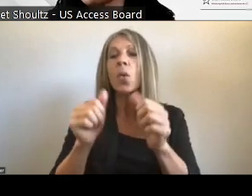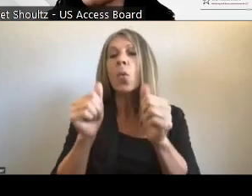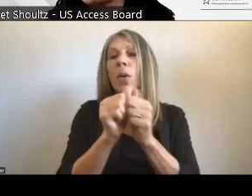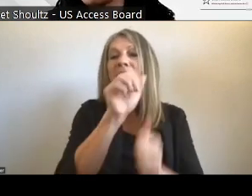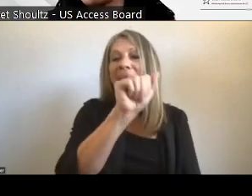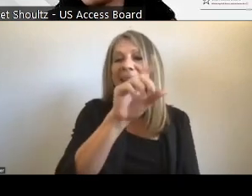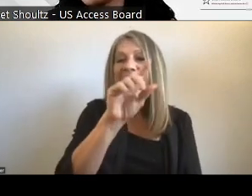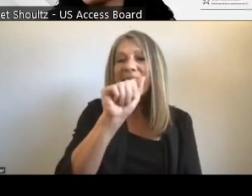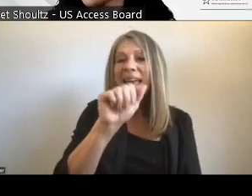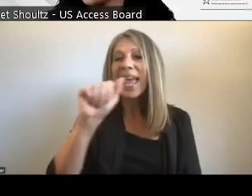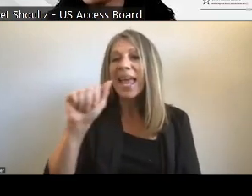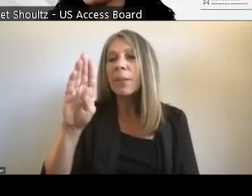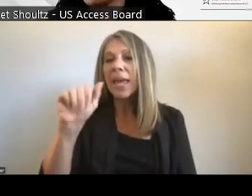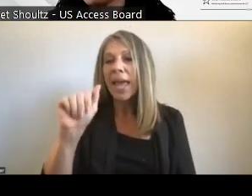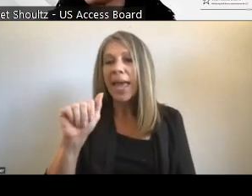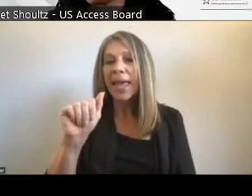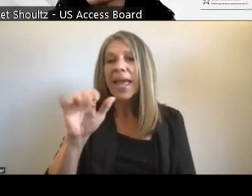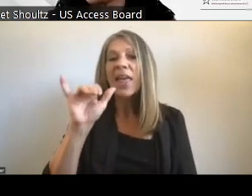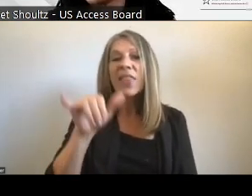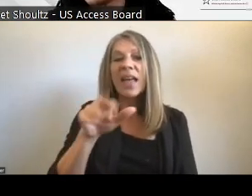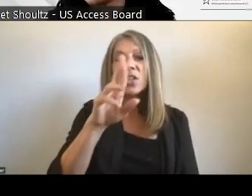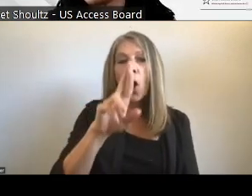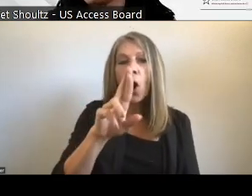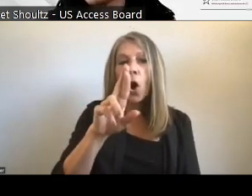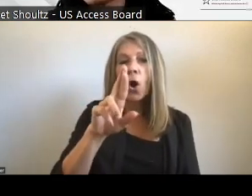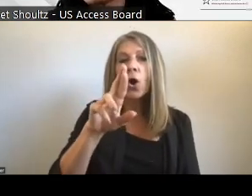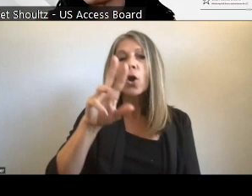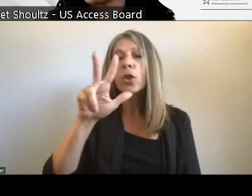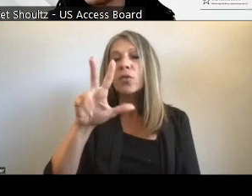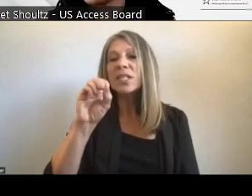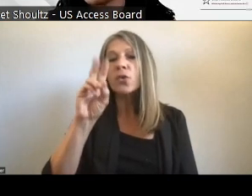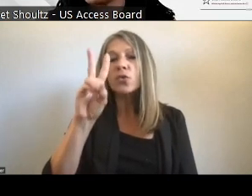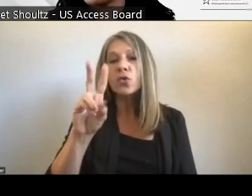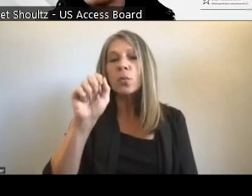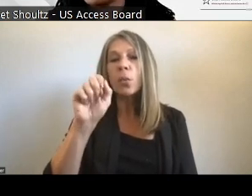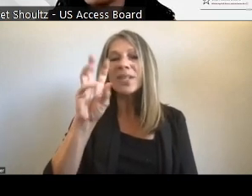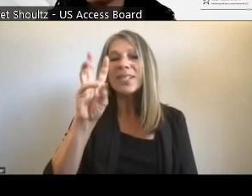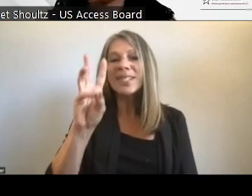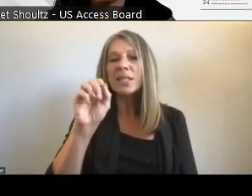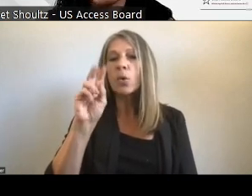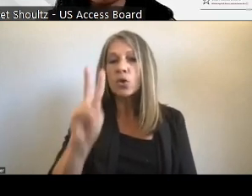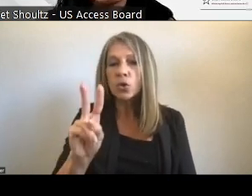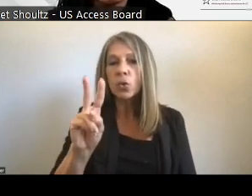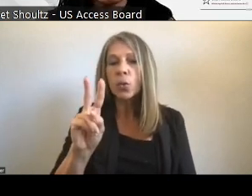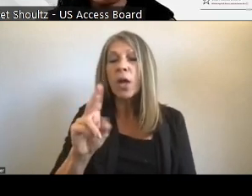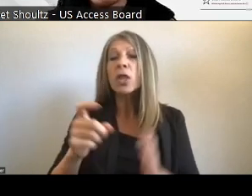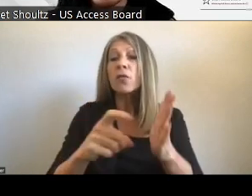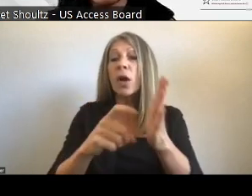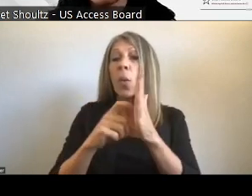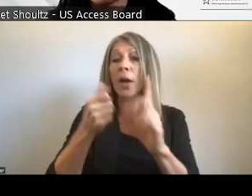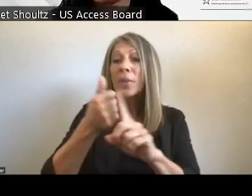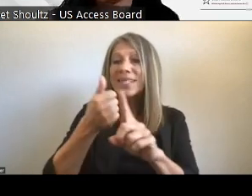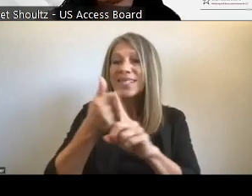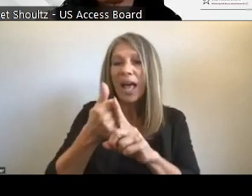and ABA; and that is at R302.6.2. The requirement itself has not changed.